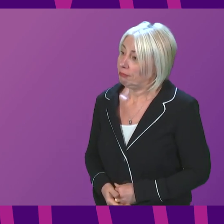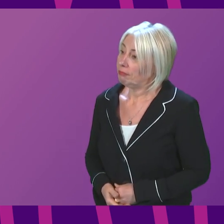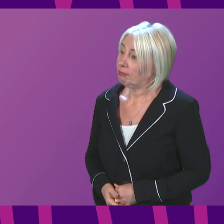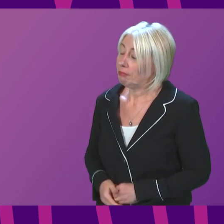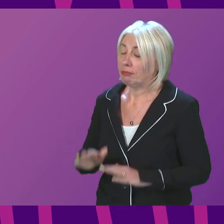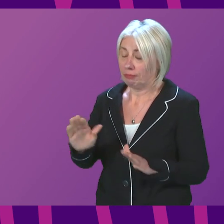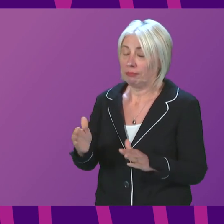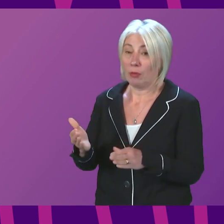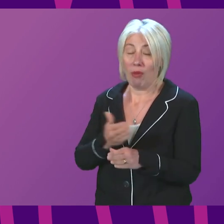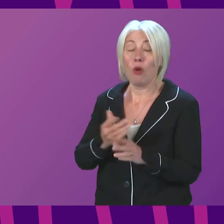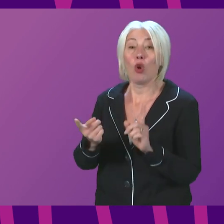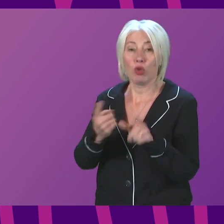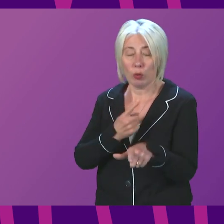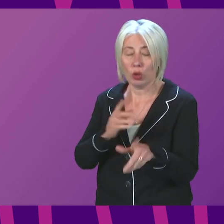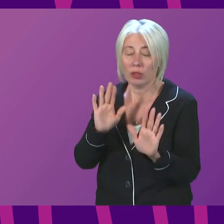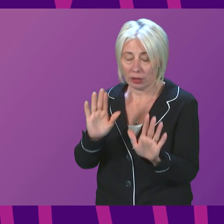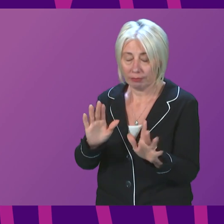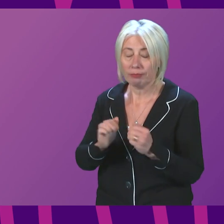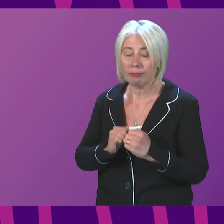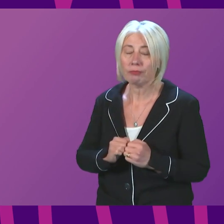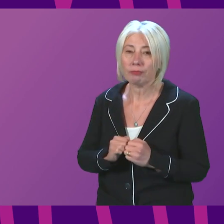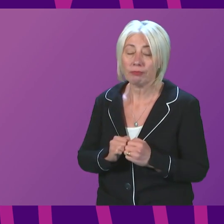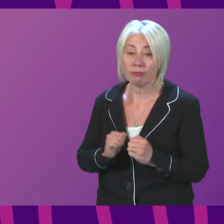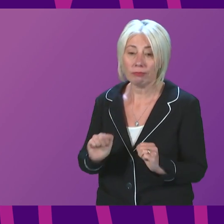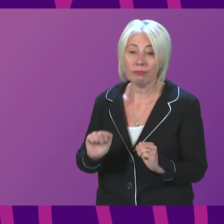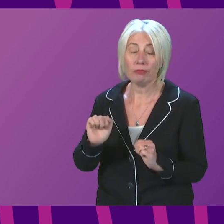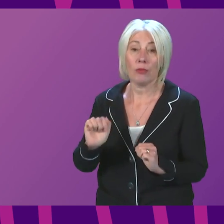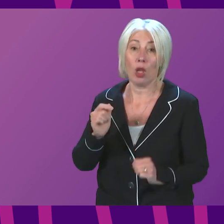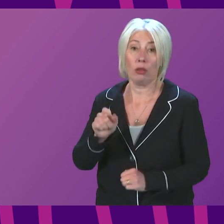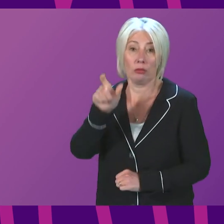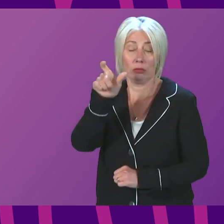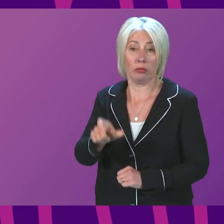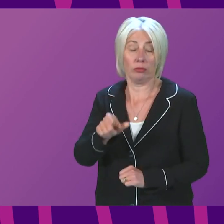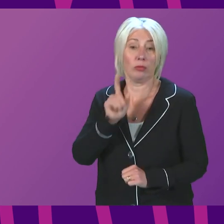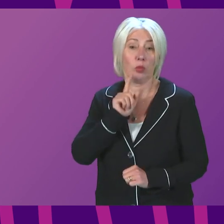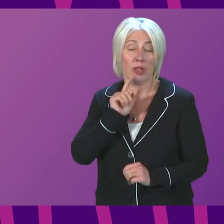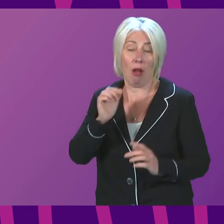Before responding to the question, I acknowledge again Mrs McDonald’s bravery in continuing to raise the issues.